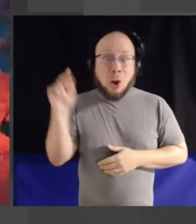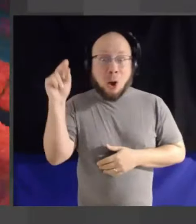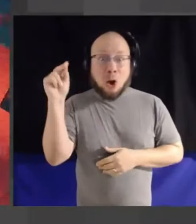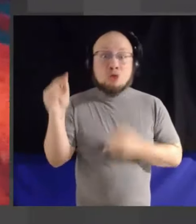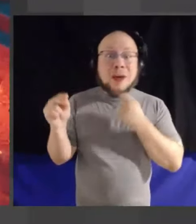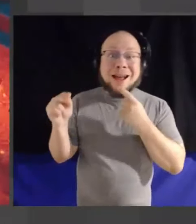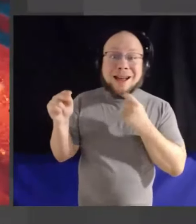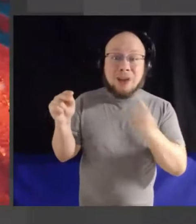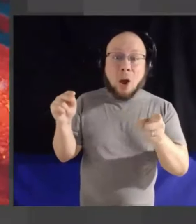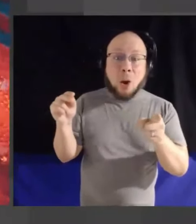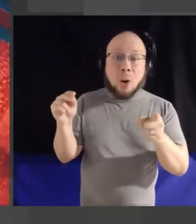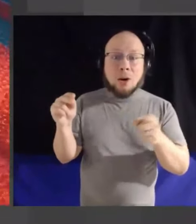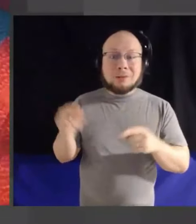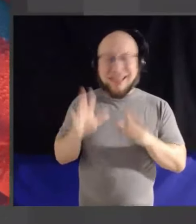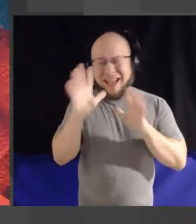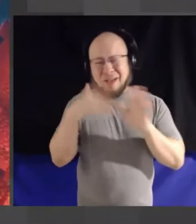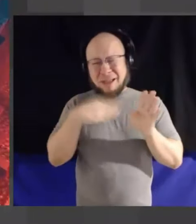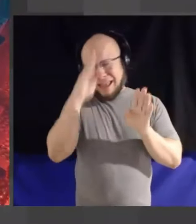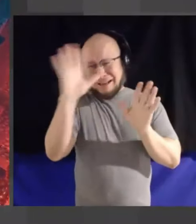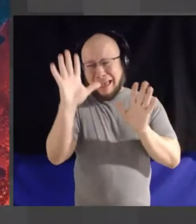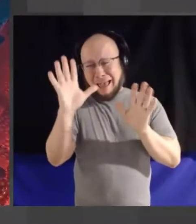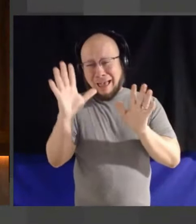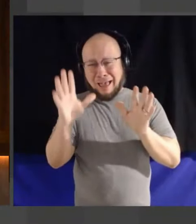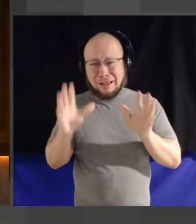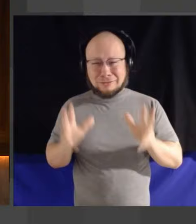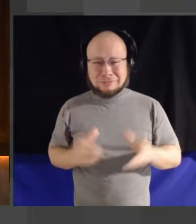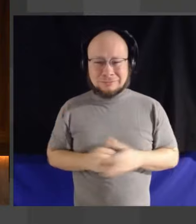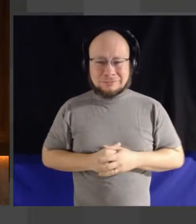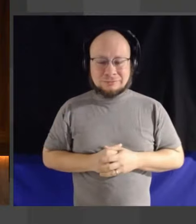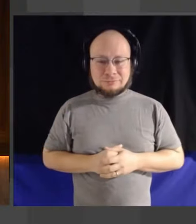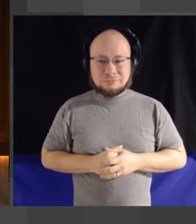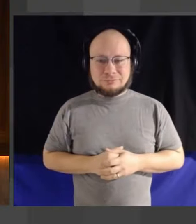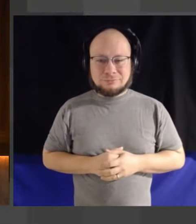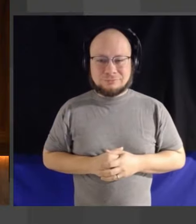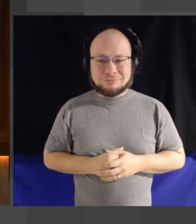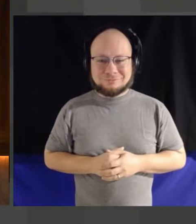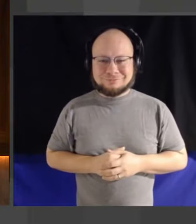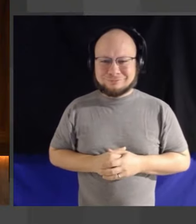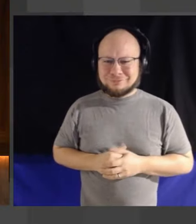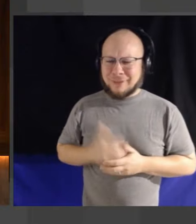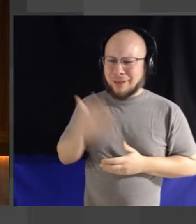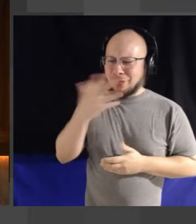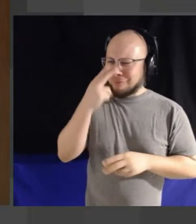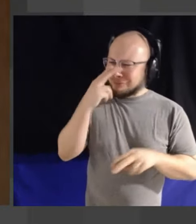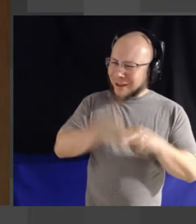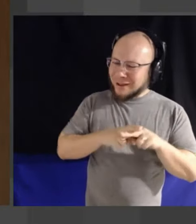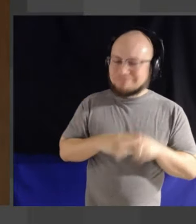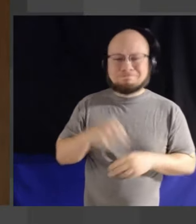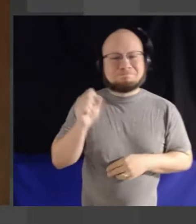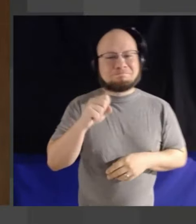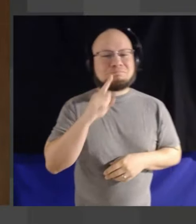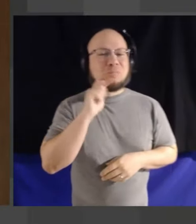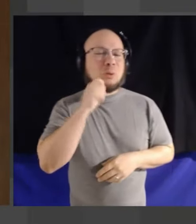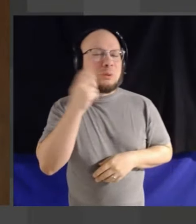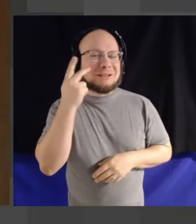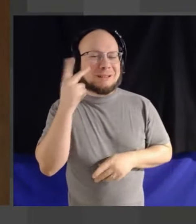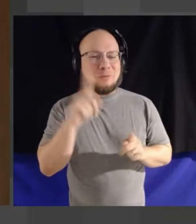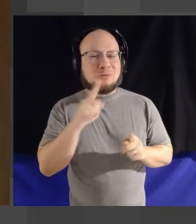GET THE PIG. OH, GOD.